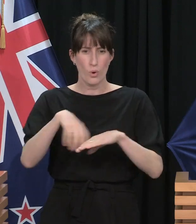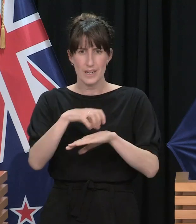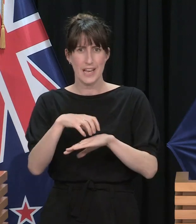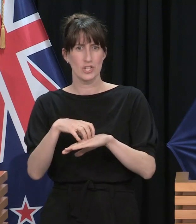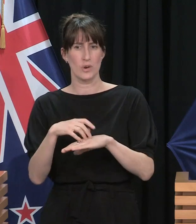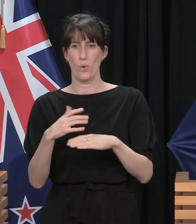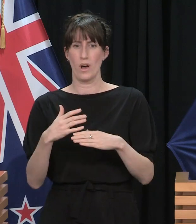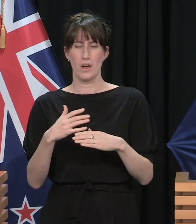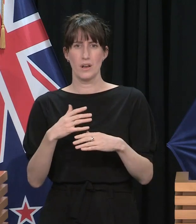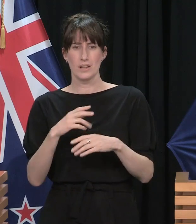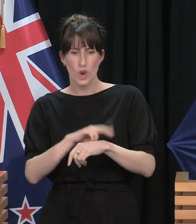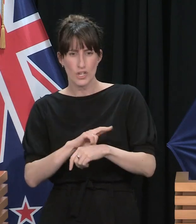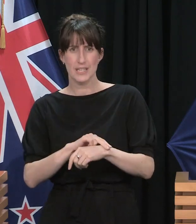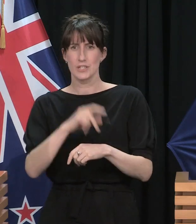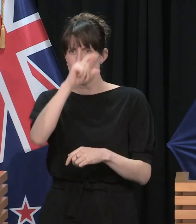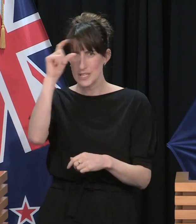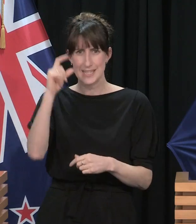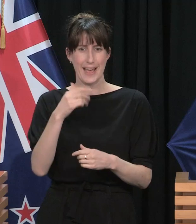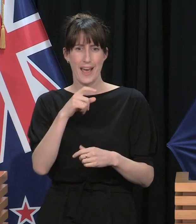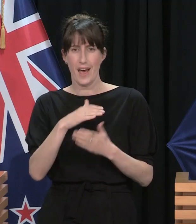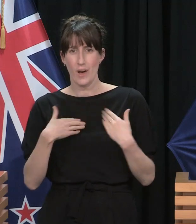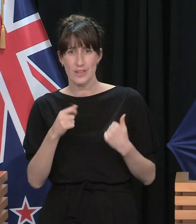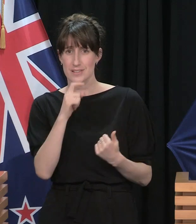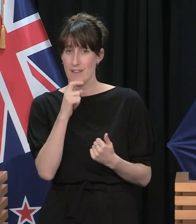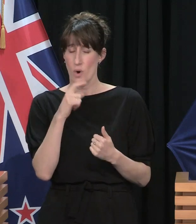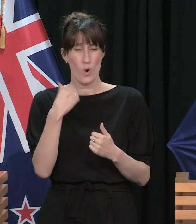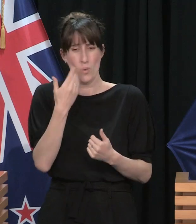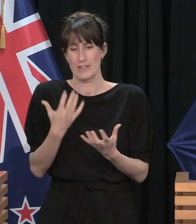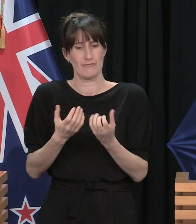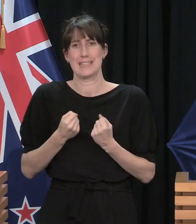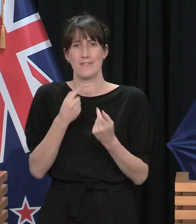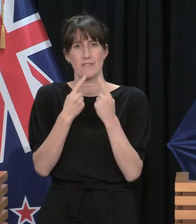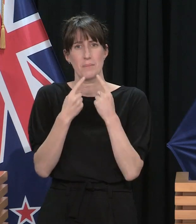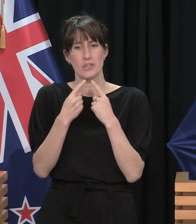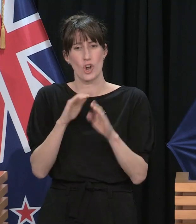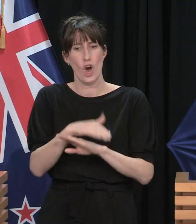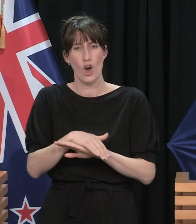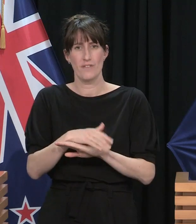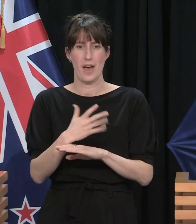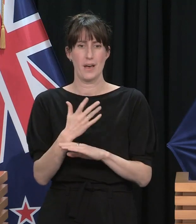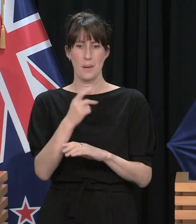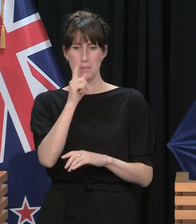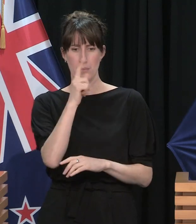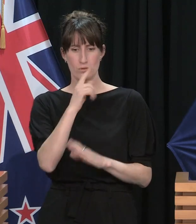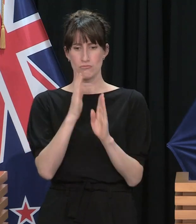information. I know, for my own part, that they take that responsibility incredibly